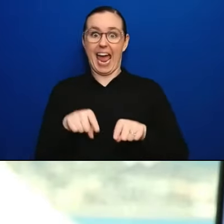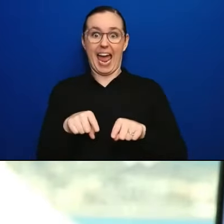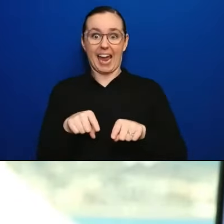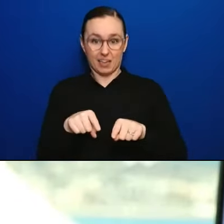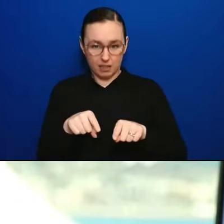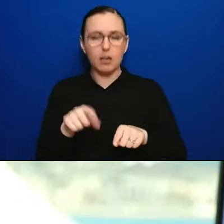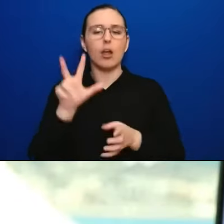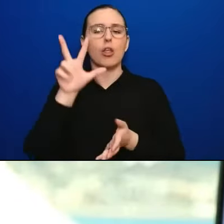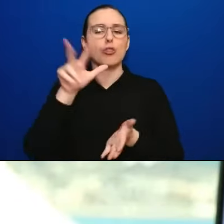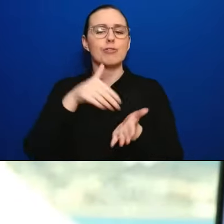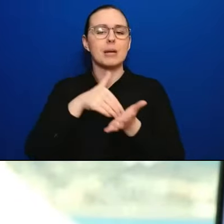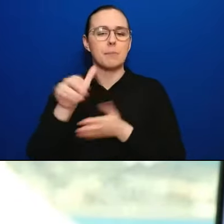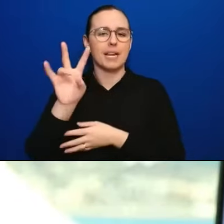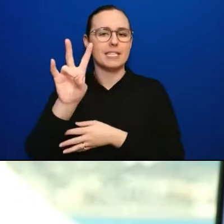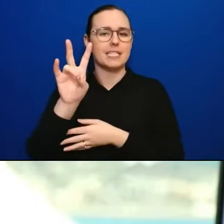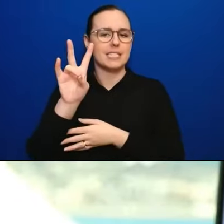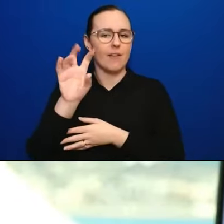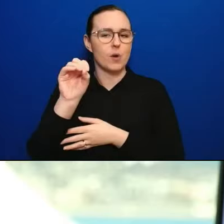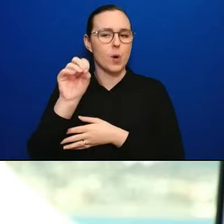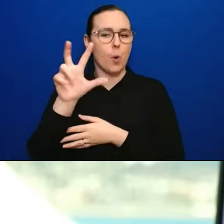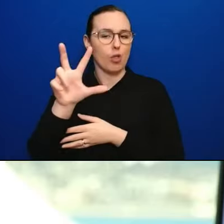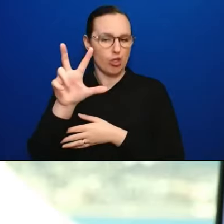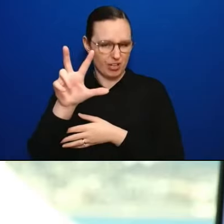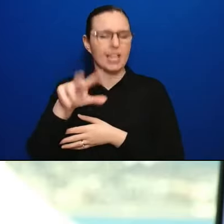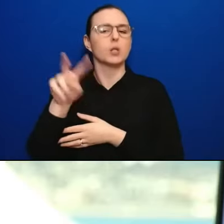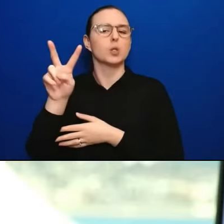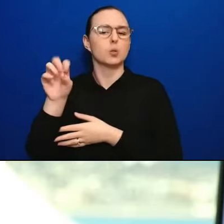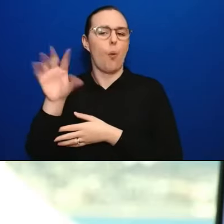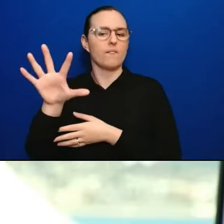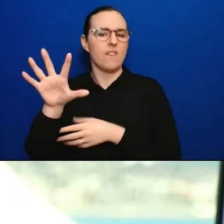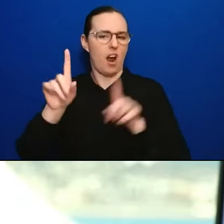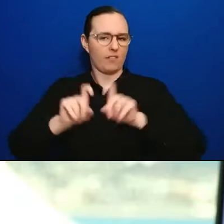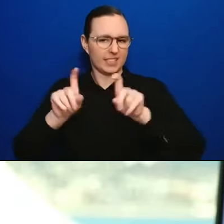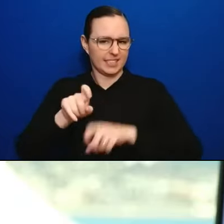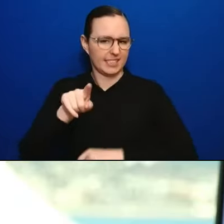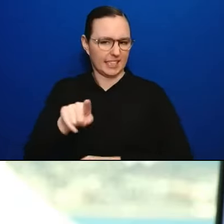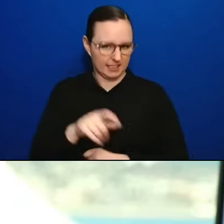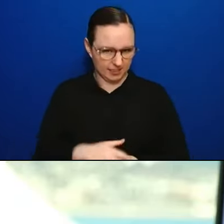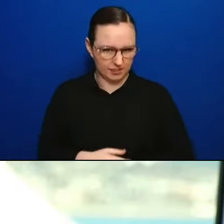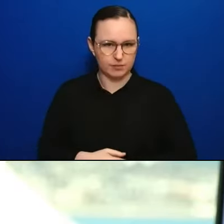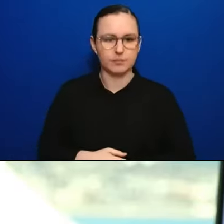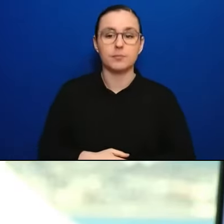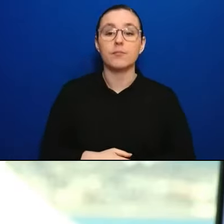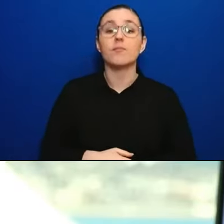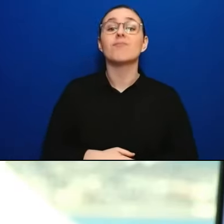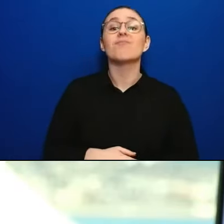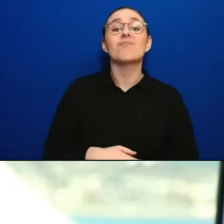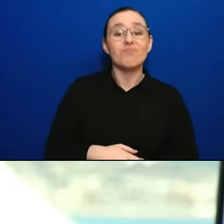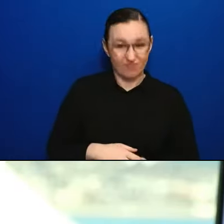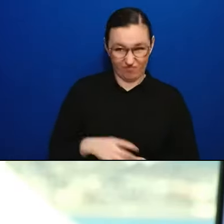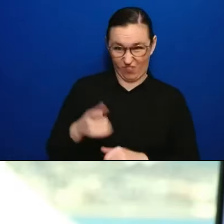personal use leaving 3,703,205 tests that are suitable for